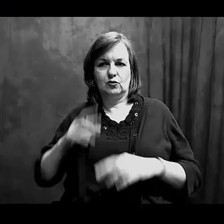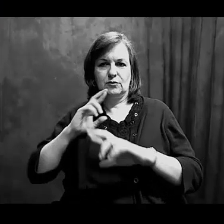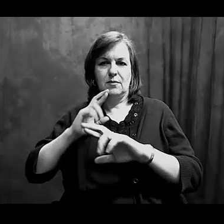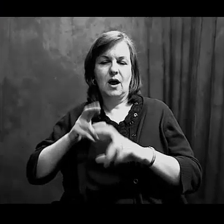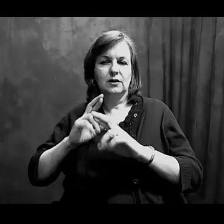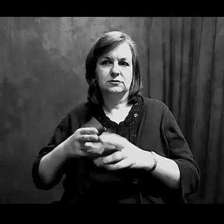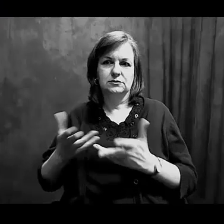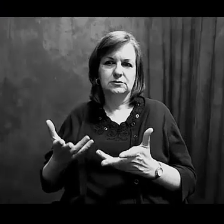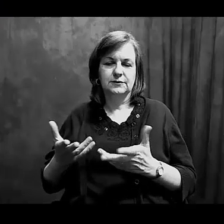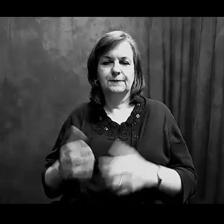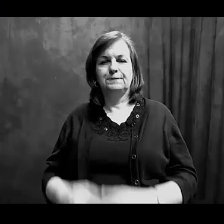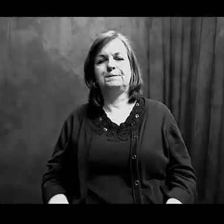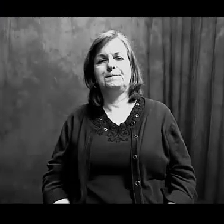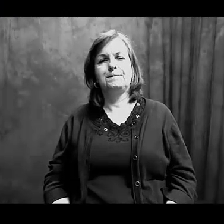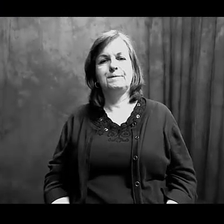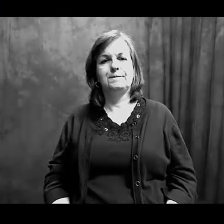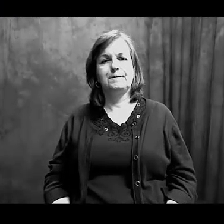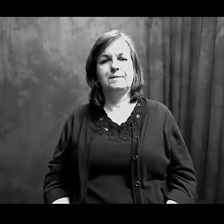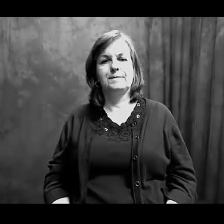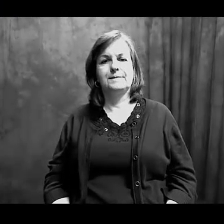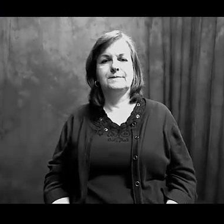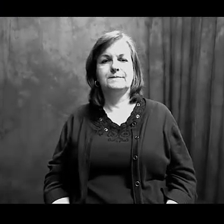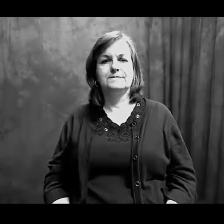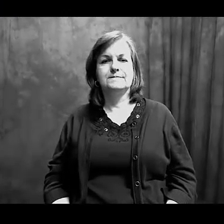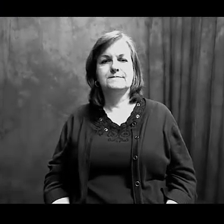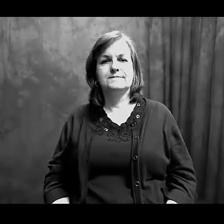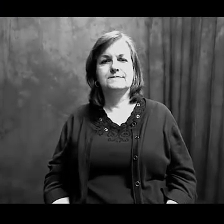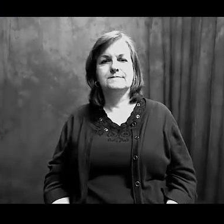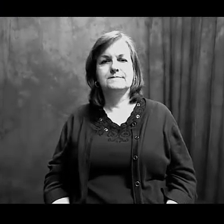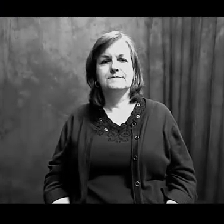heightening the response that's going on in your body